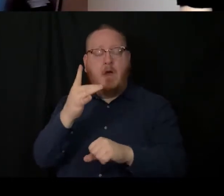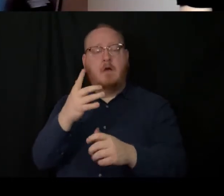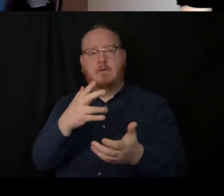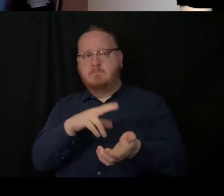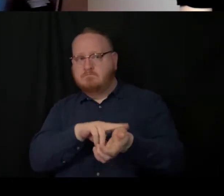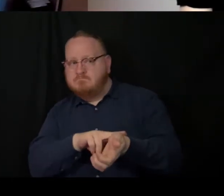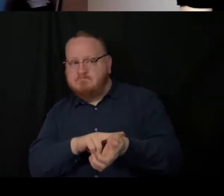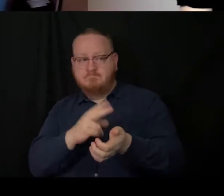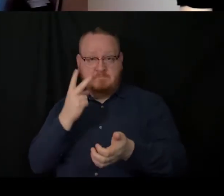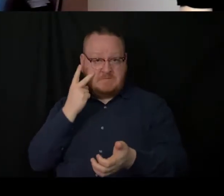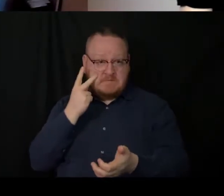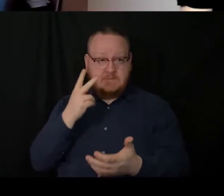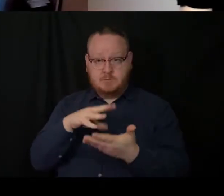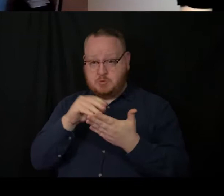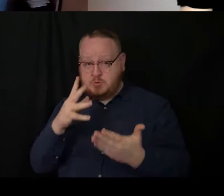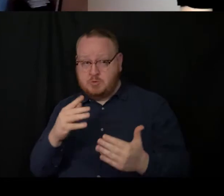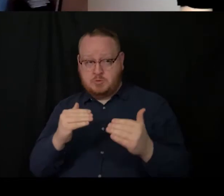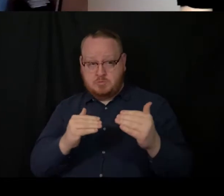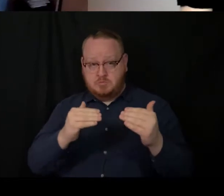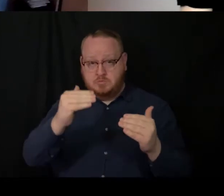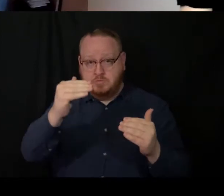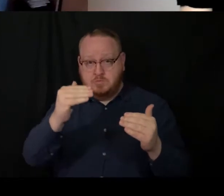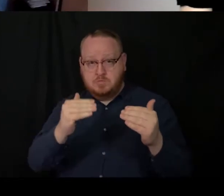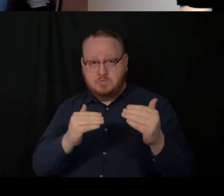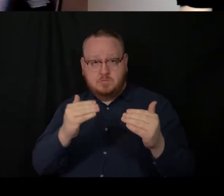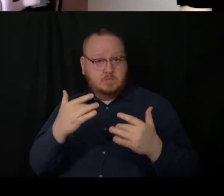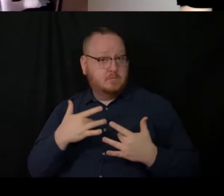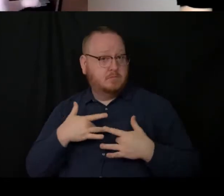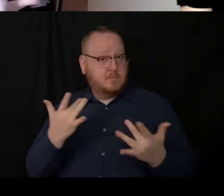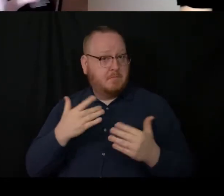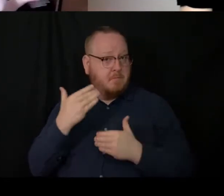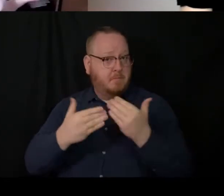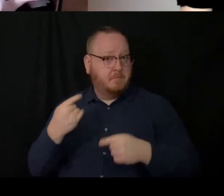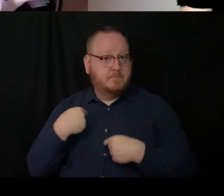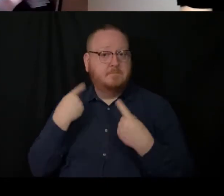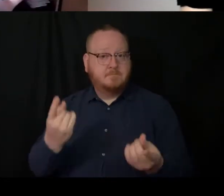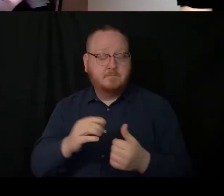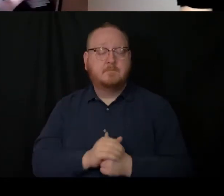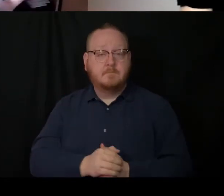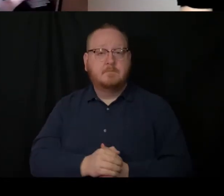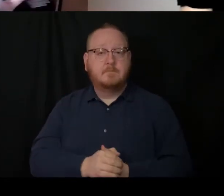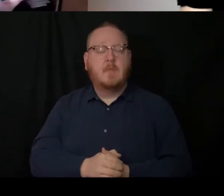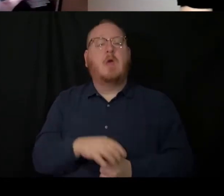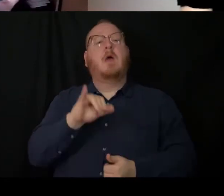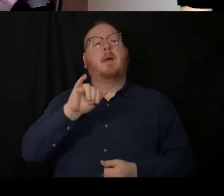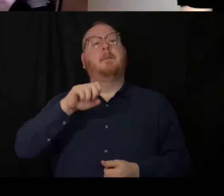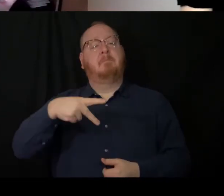how your student is doing. So you know, as your IEP team is meeting, here's some things that